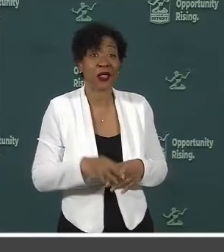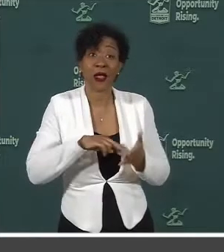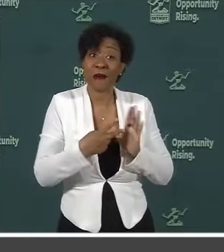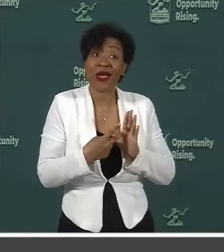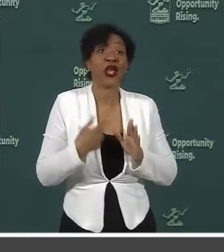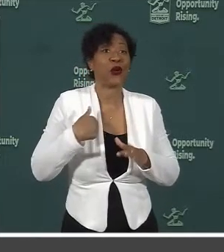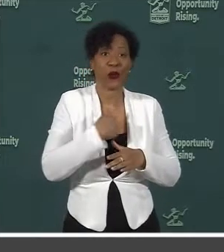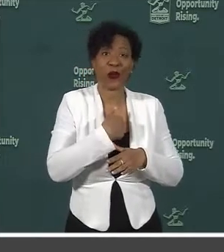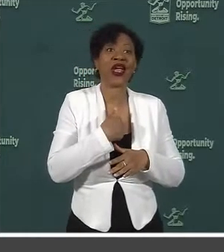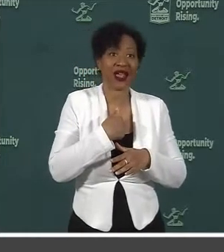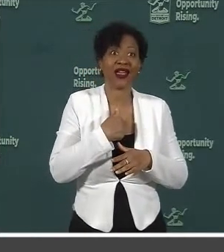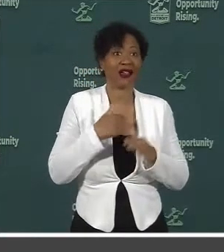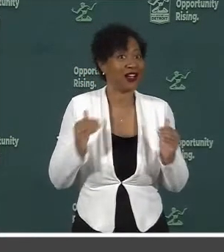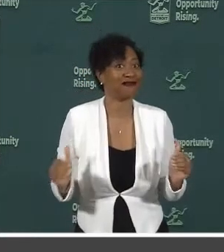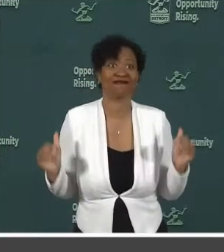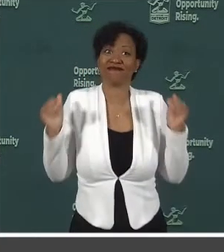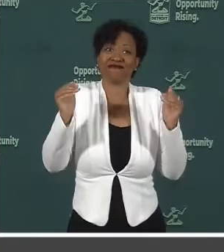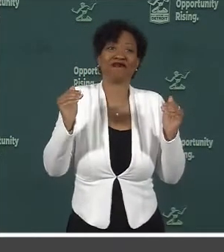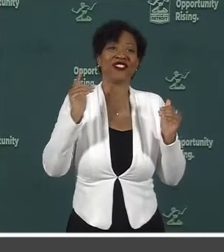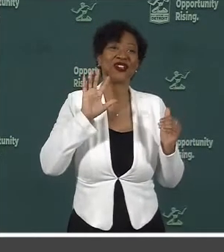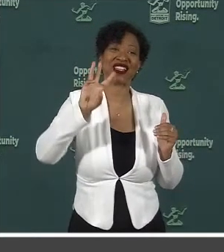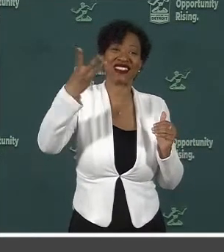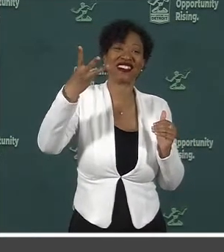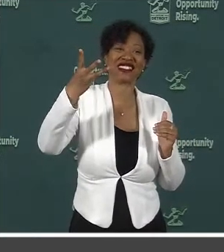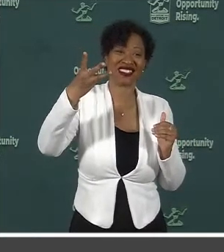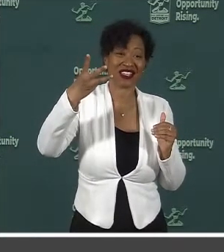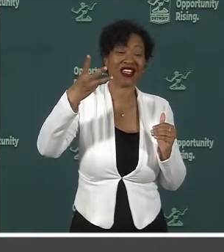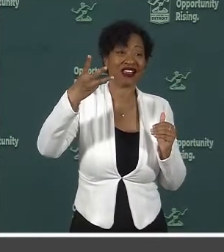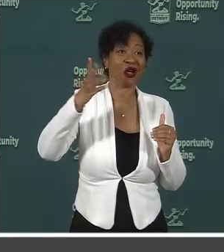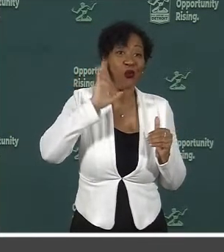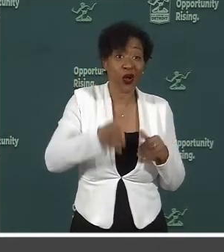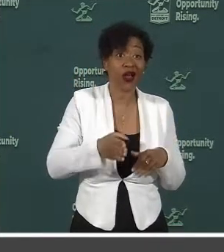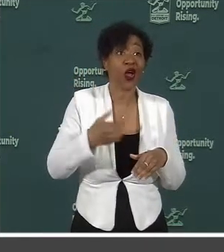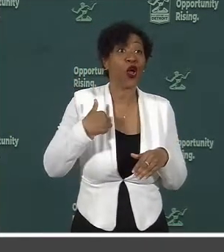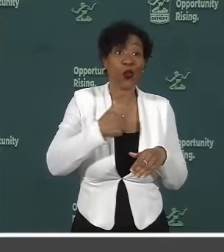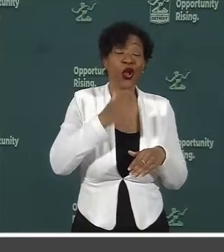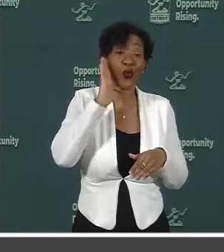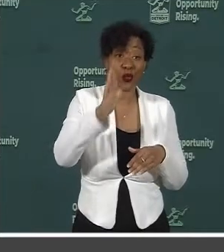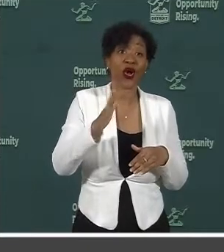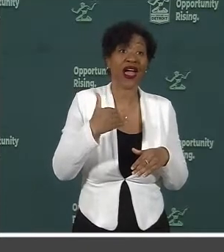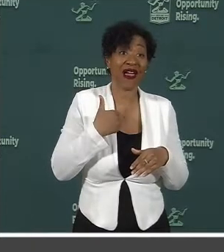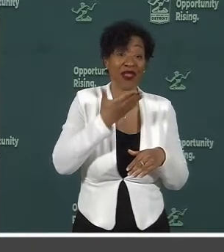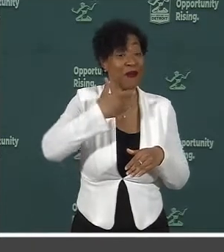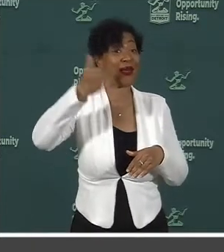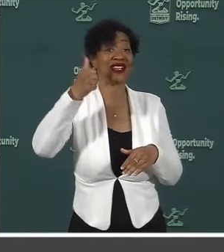RATING UPGRADE WE'RE GOING TO BE TO INVESTMENT GRADE CREDIT RATING WITHIN A FEW YEARS WHICH I GOT TO TELL YOU WE'RE IN